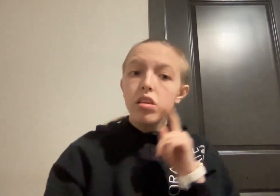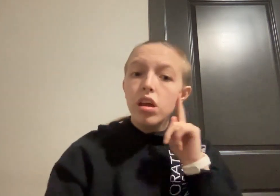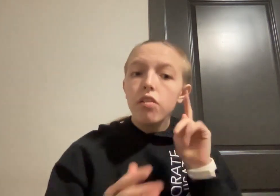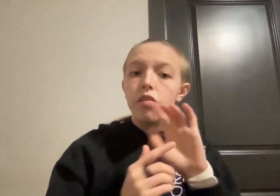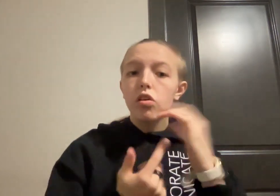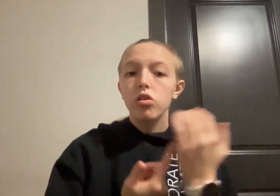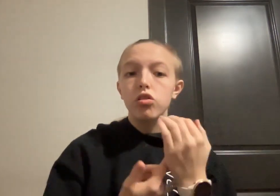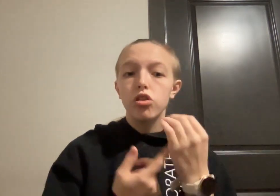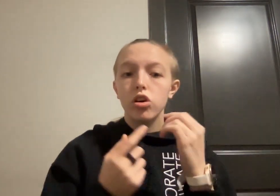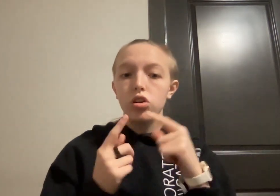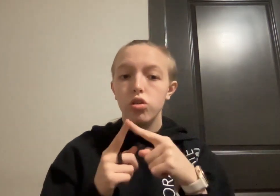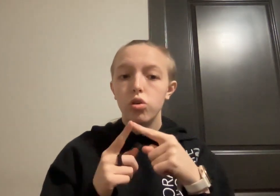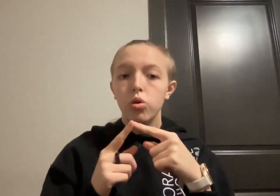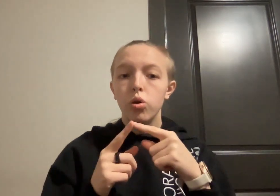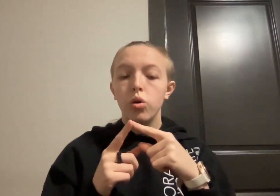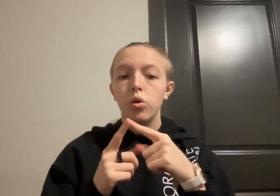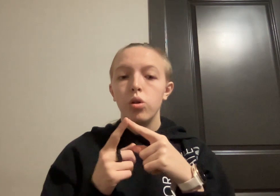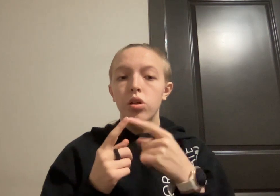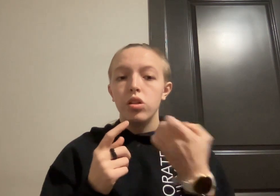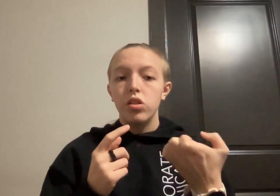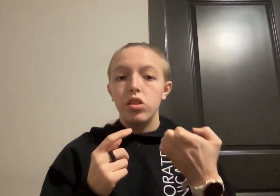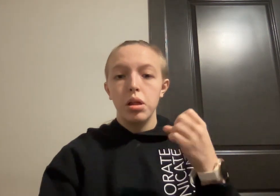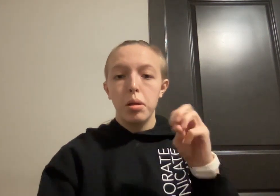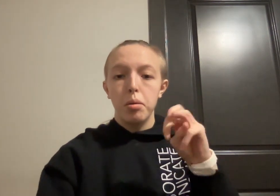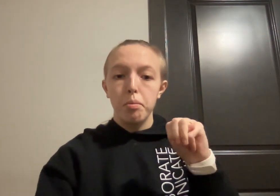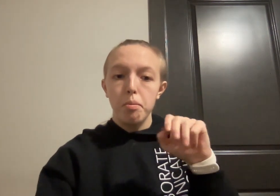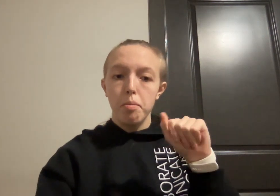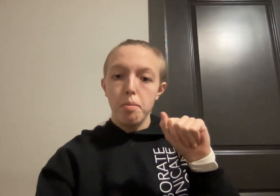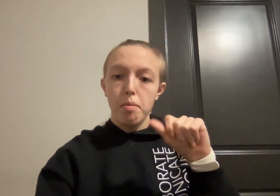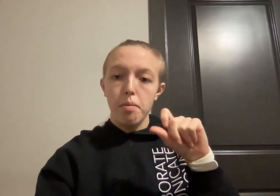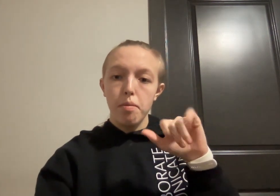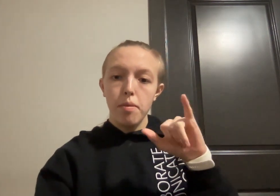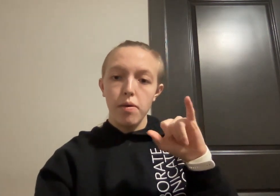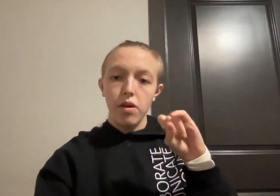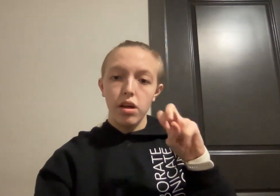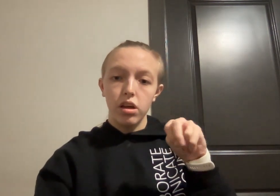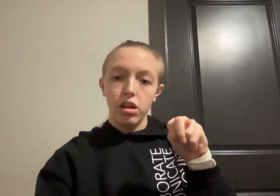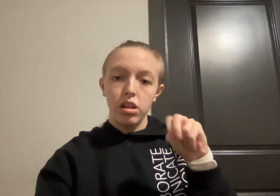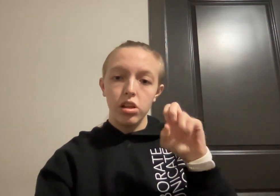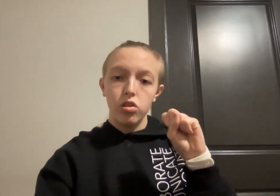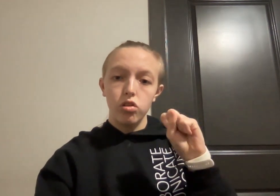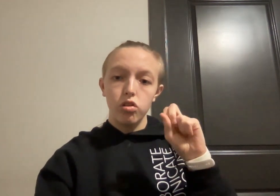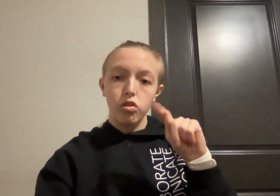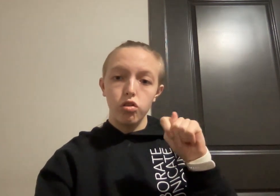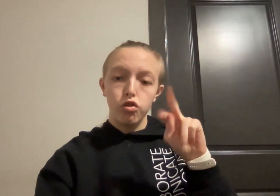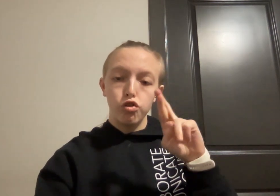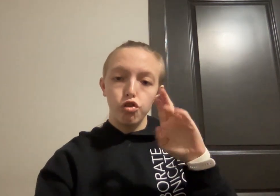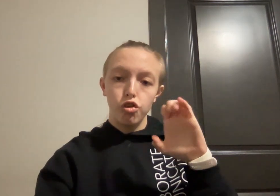to the stream,